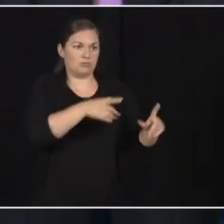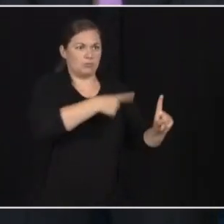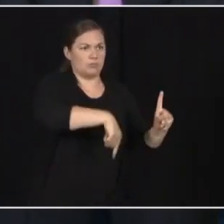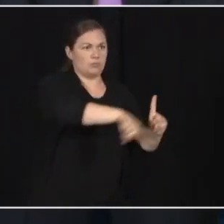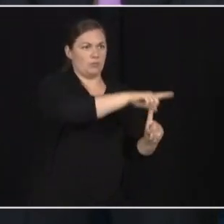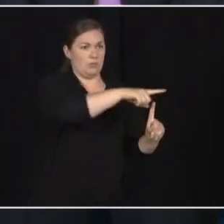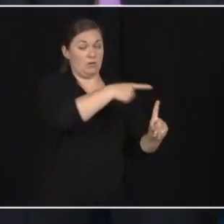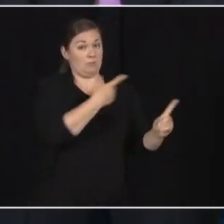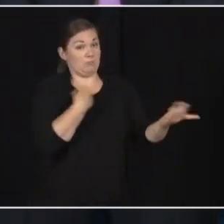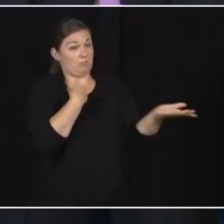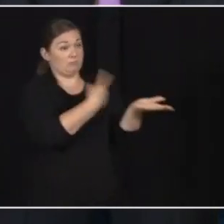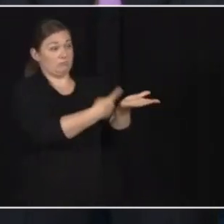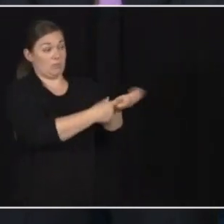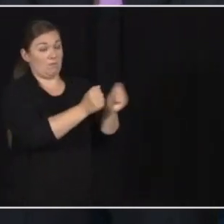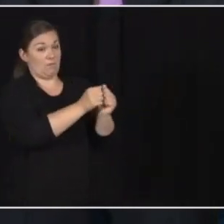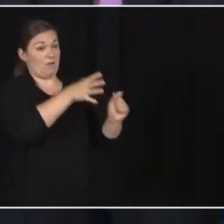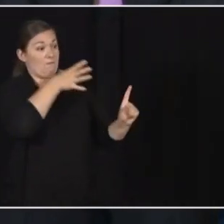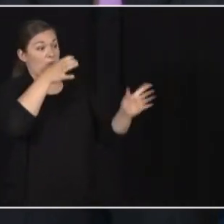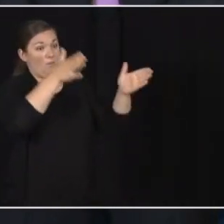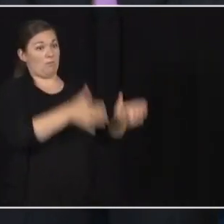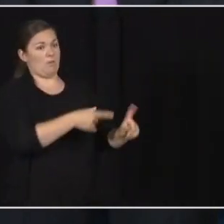He's an incredible person.